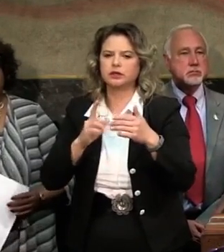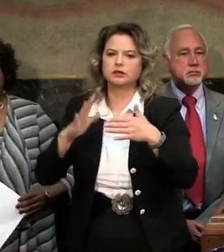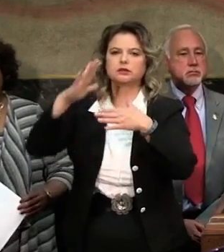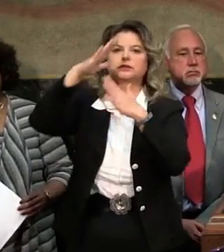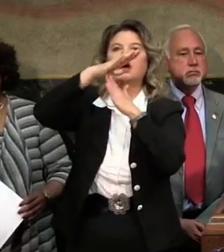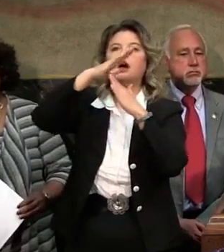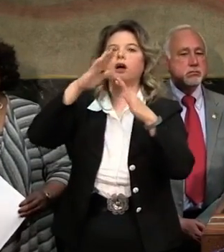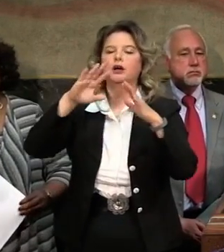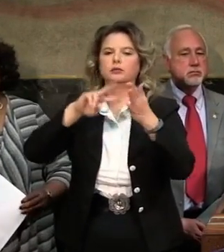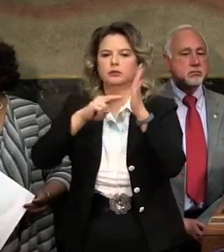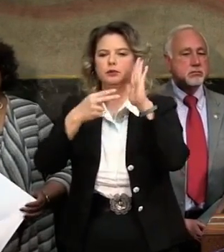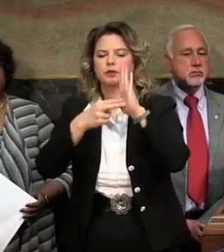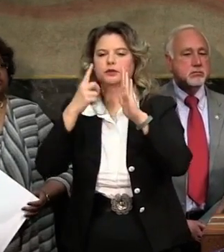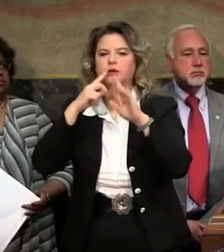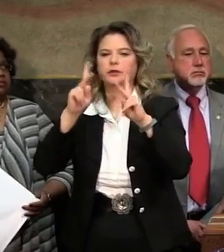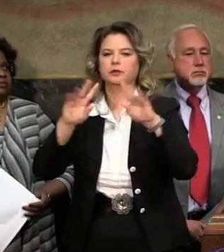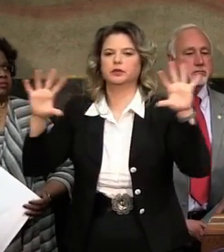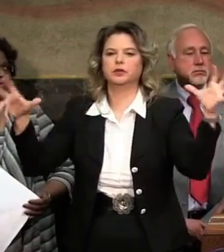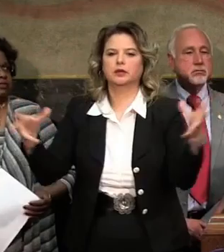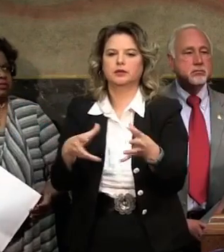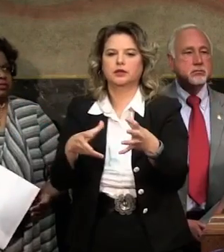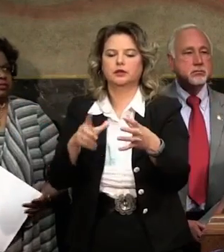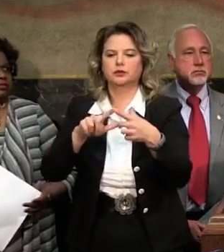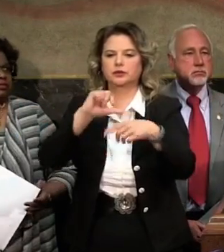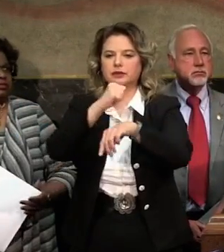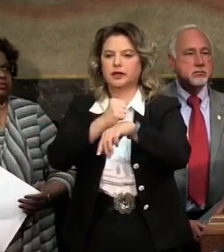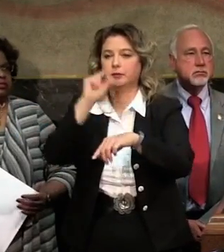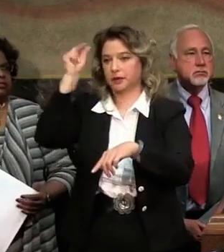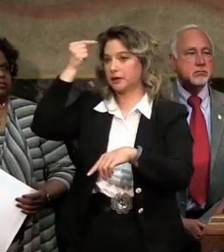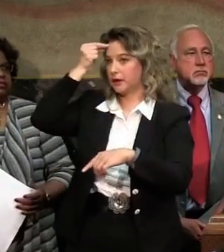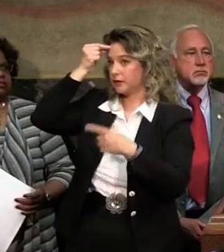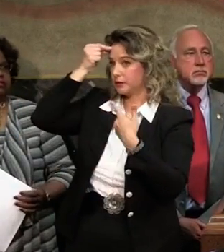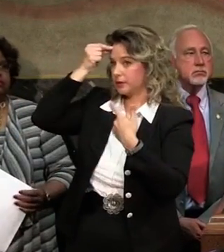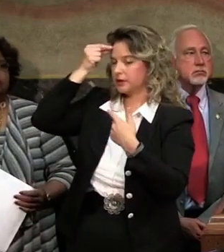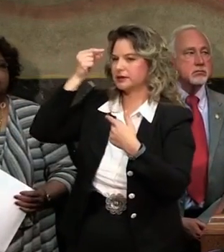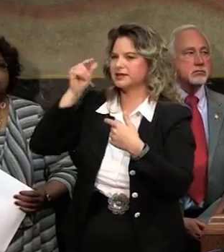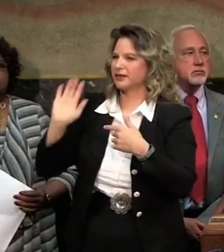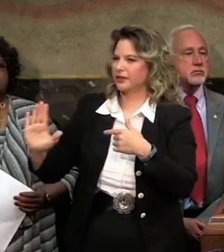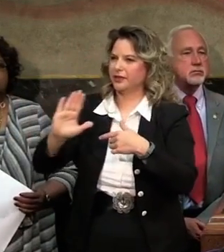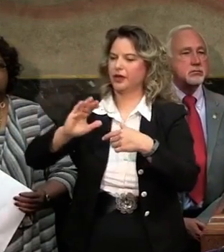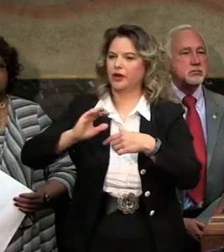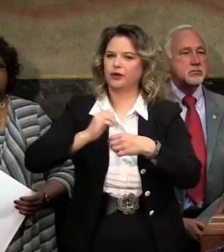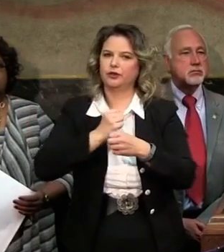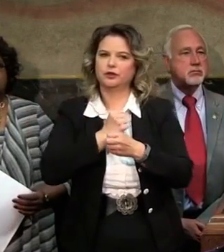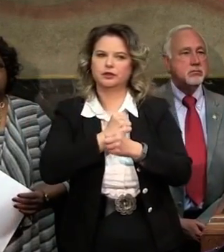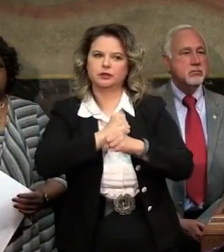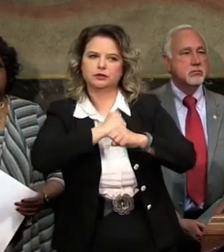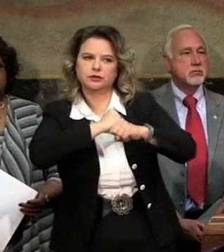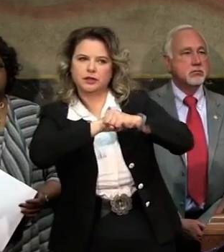come together to form a government is their own security it's why government